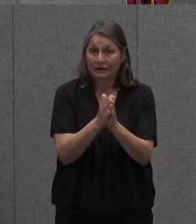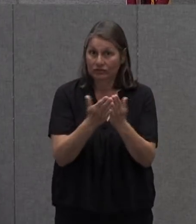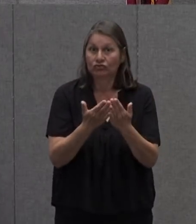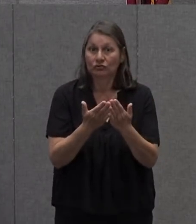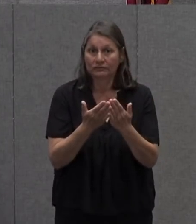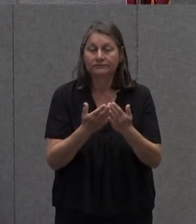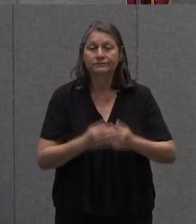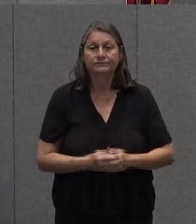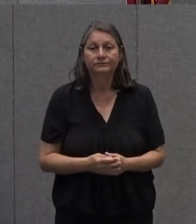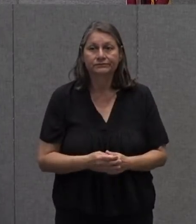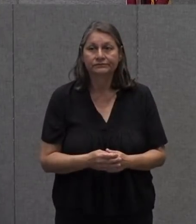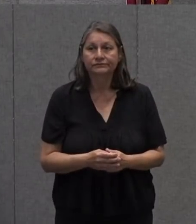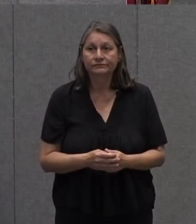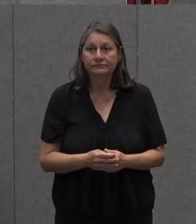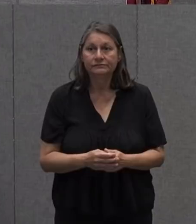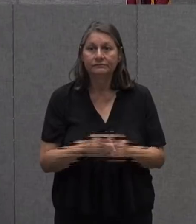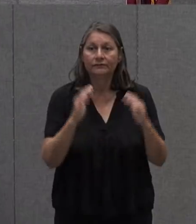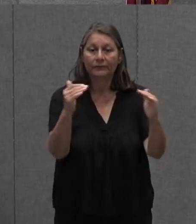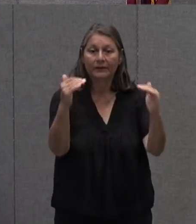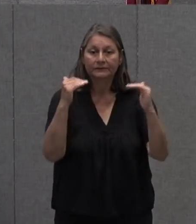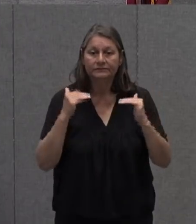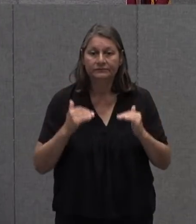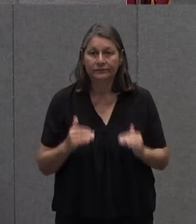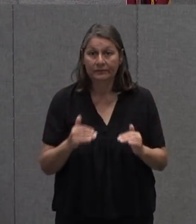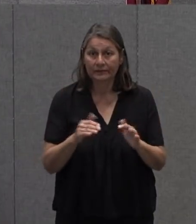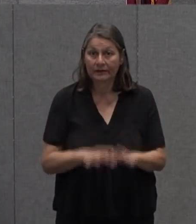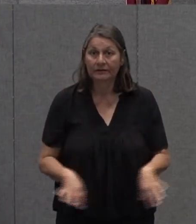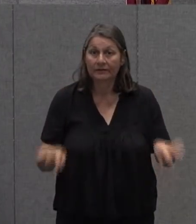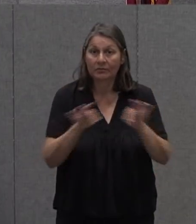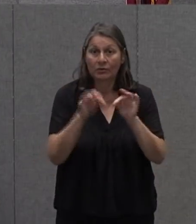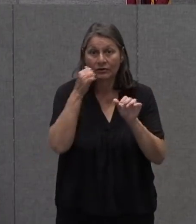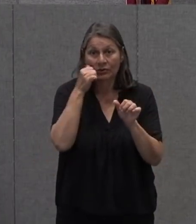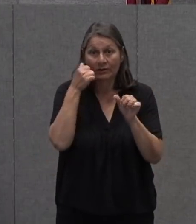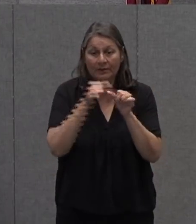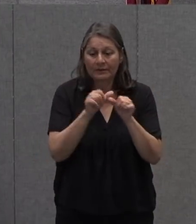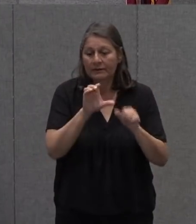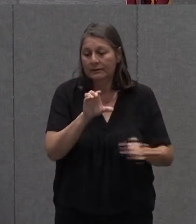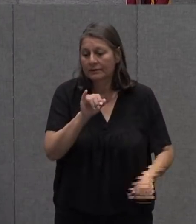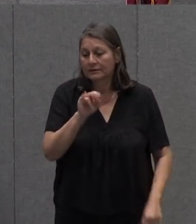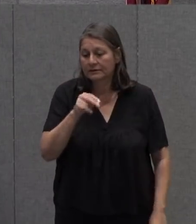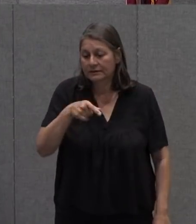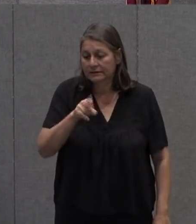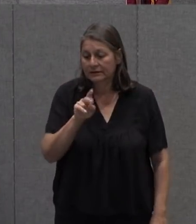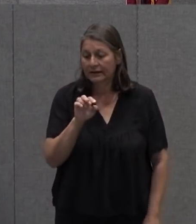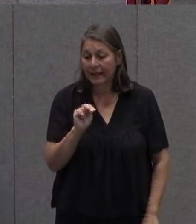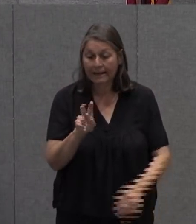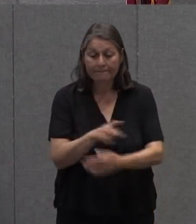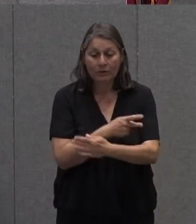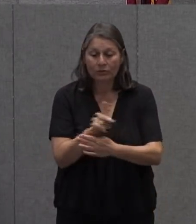And then, another important thing to remember is that Cinquain poetry does not have to rhyme,